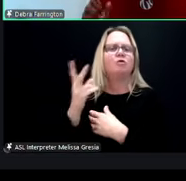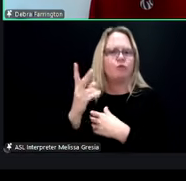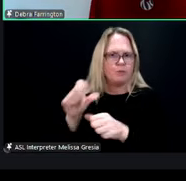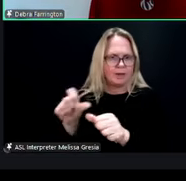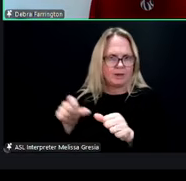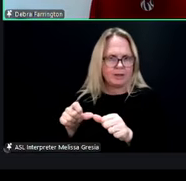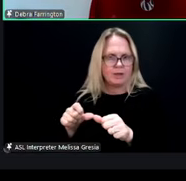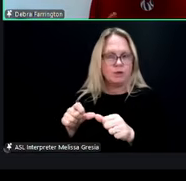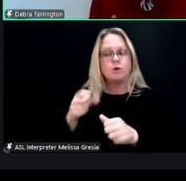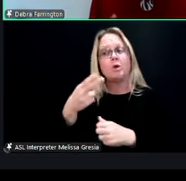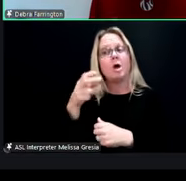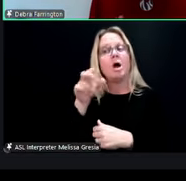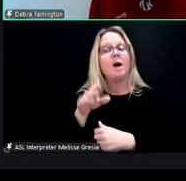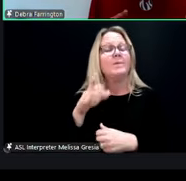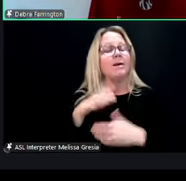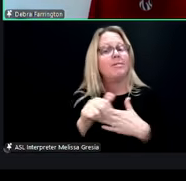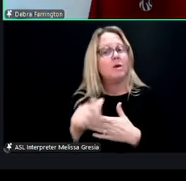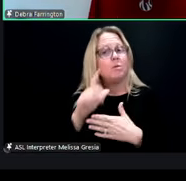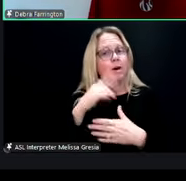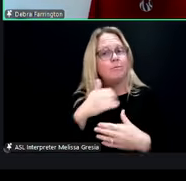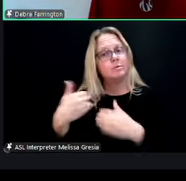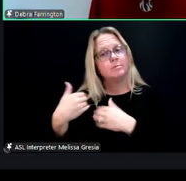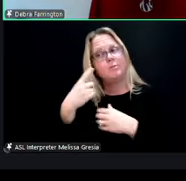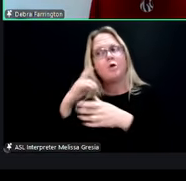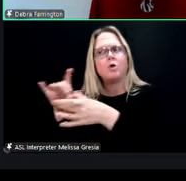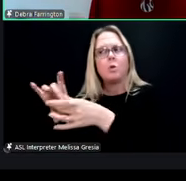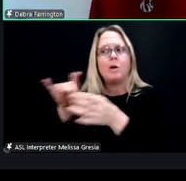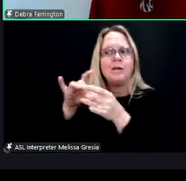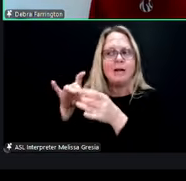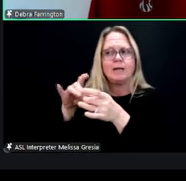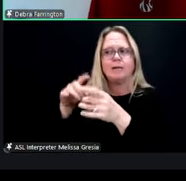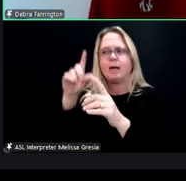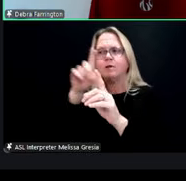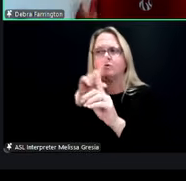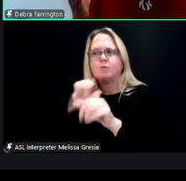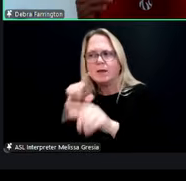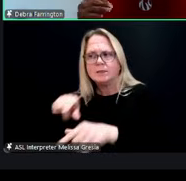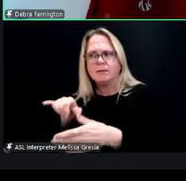will have a responsibility for coordinating and directing initiative 2 and the funds for